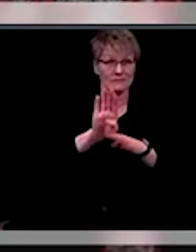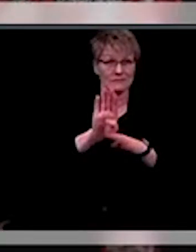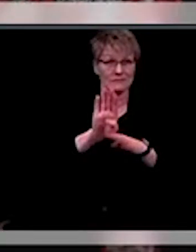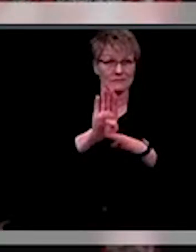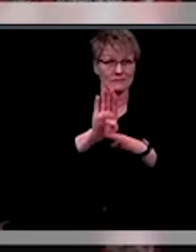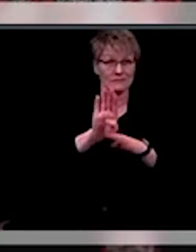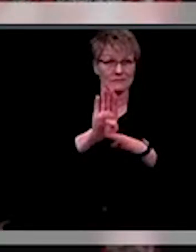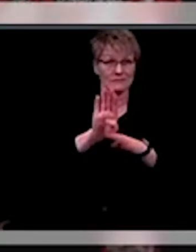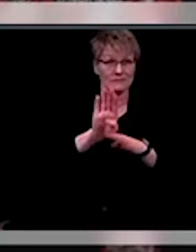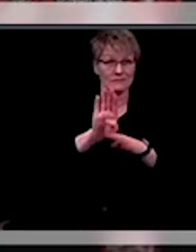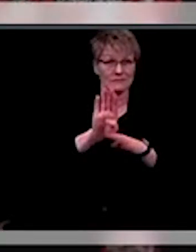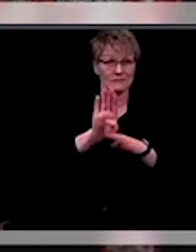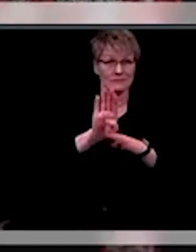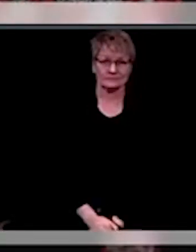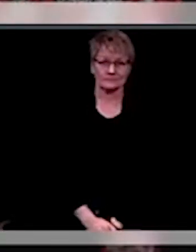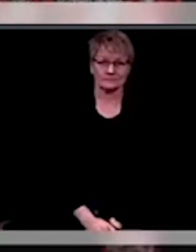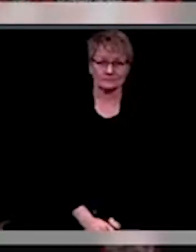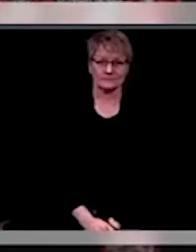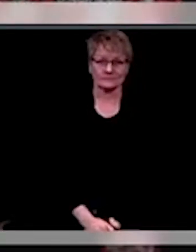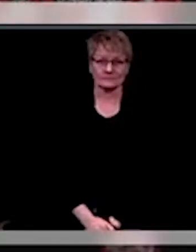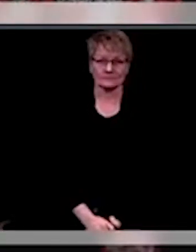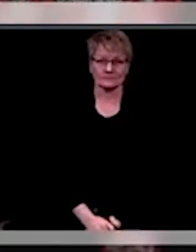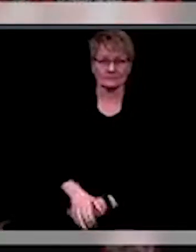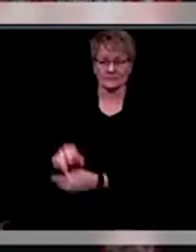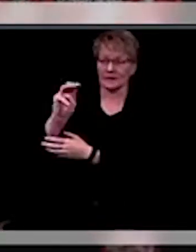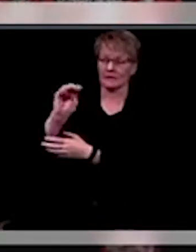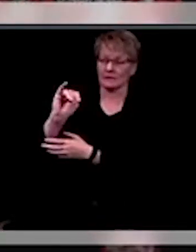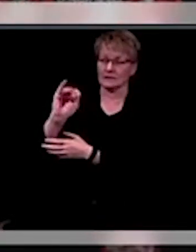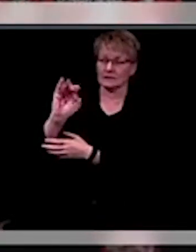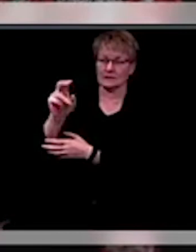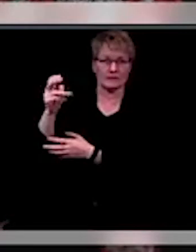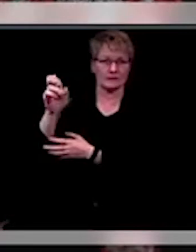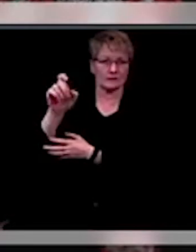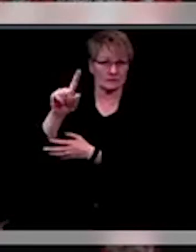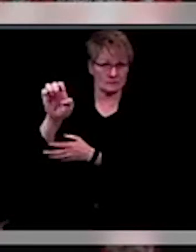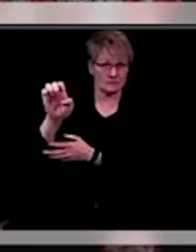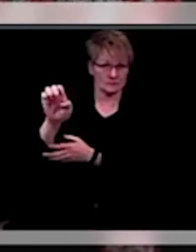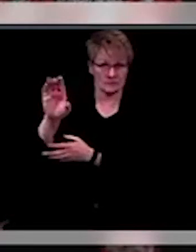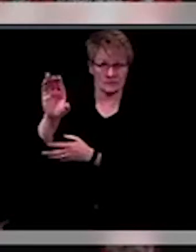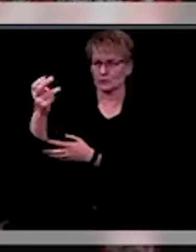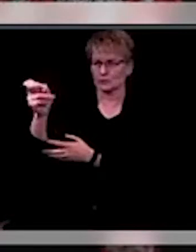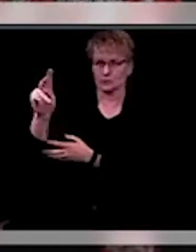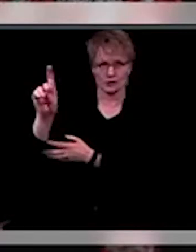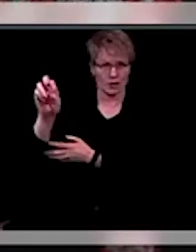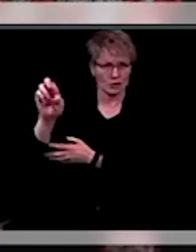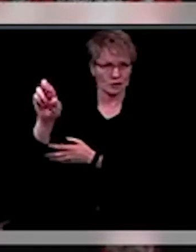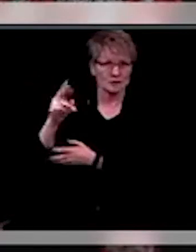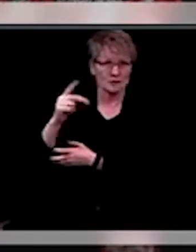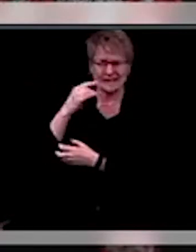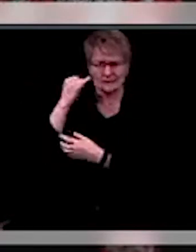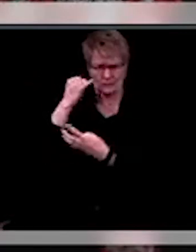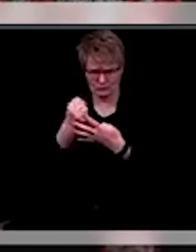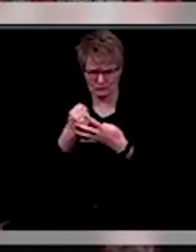Speaking of businesses, if we go into the purple tier, what kind of restrictions should we be looking for? And when would they start?